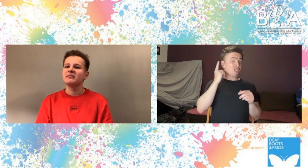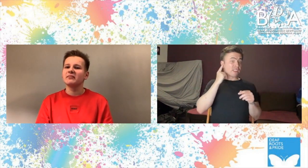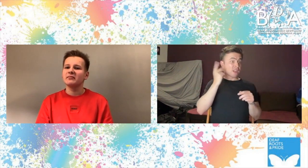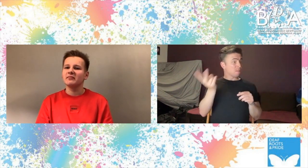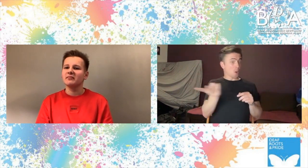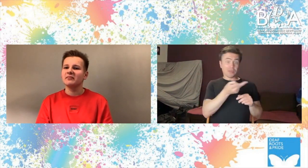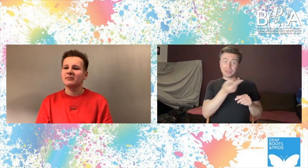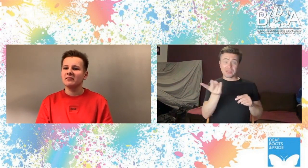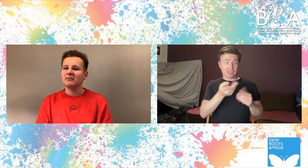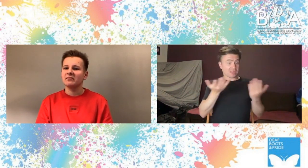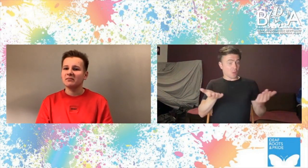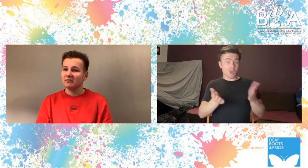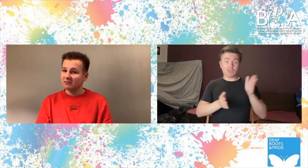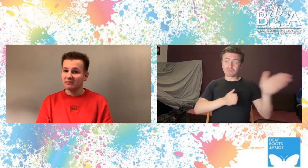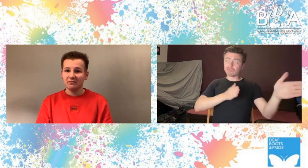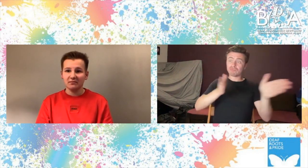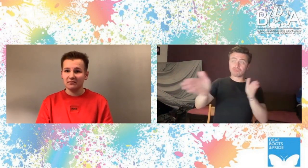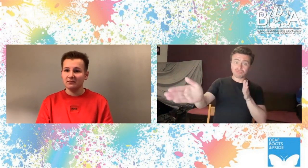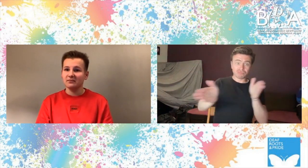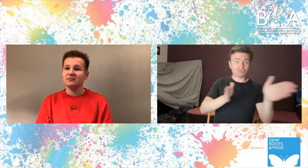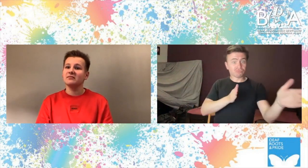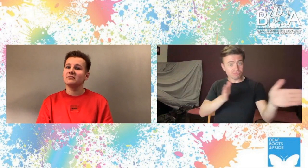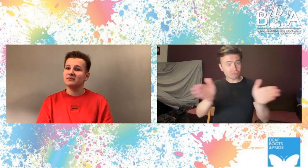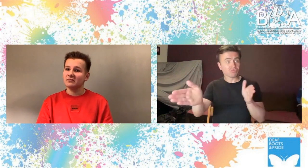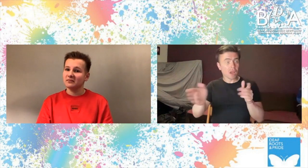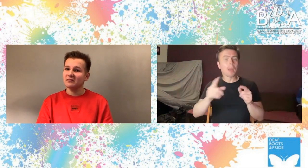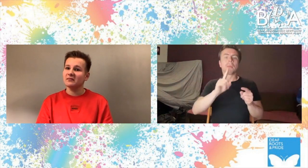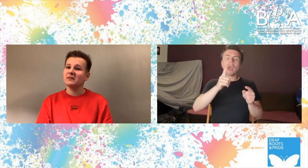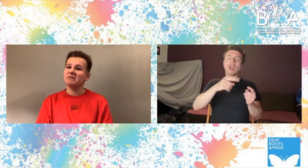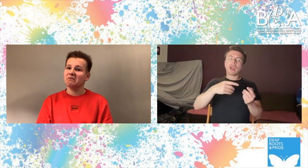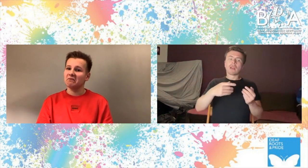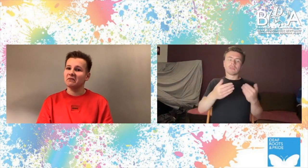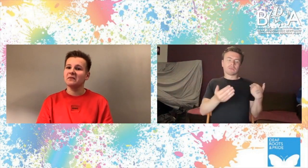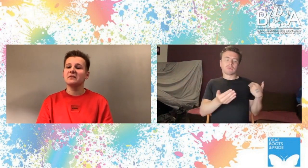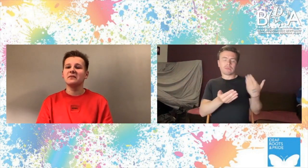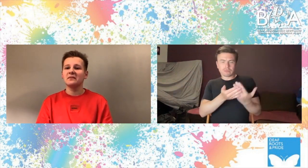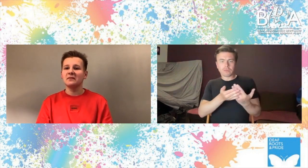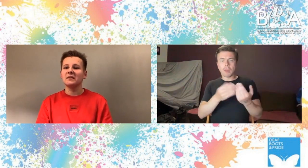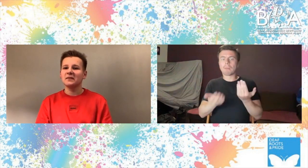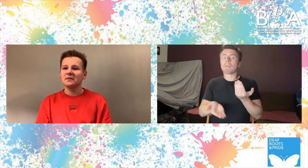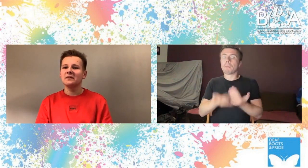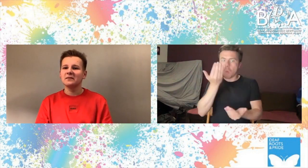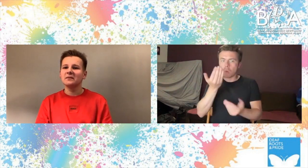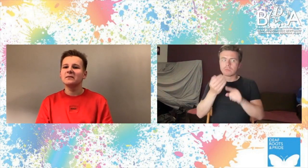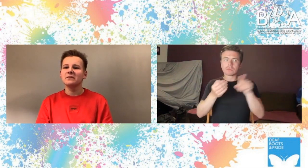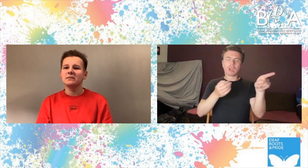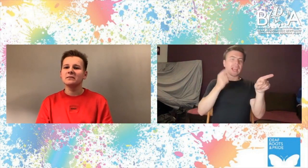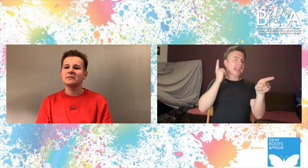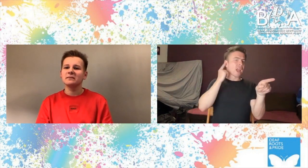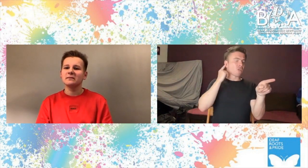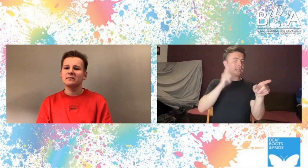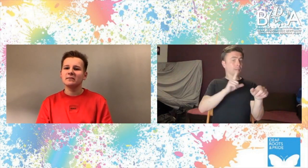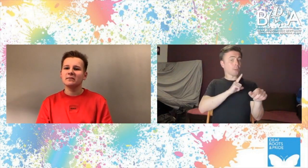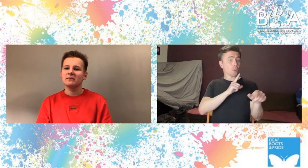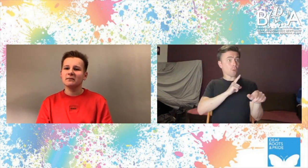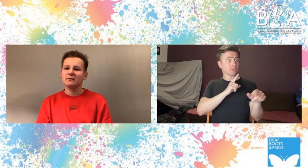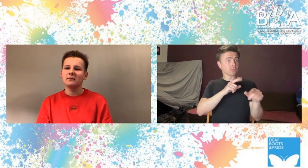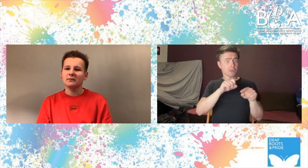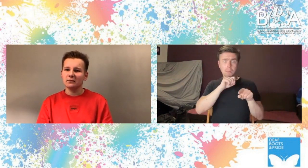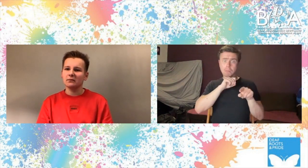a bit wider. Now I don’t mind whether I work with Deaf or hearing people. I would say at the moment I mostly work with hearing people.